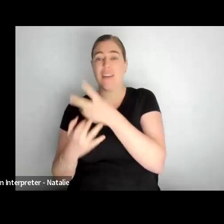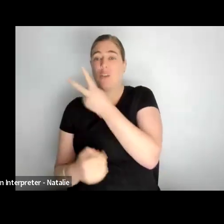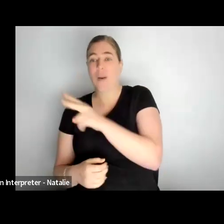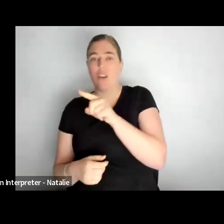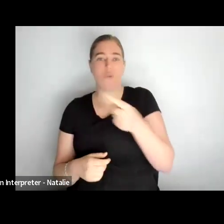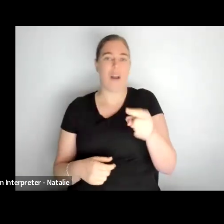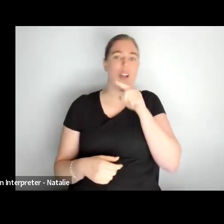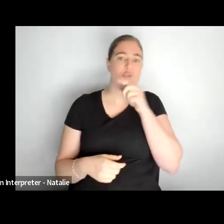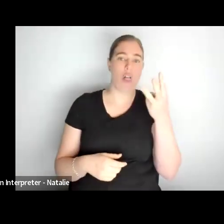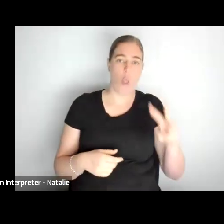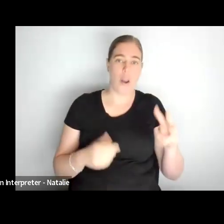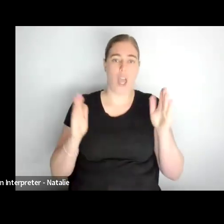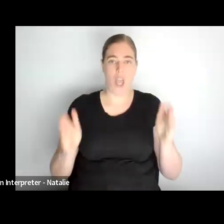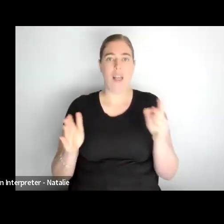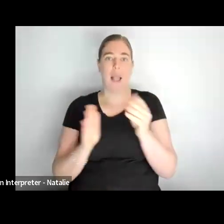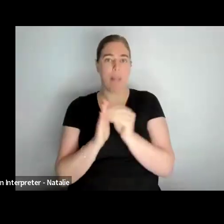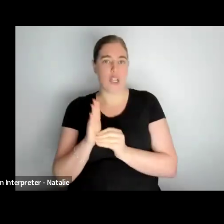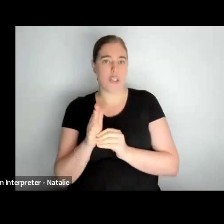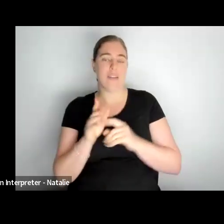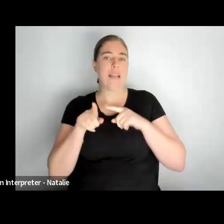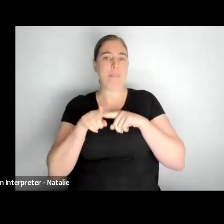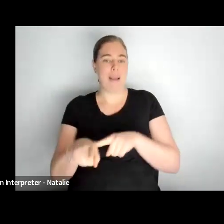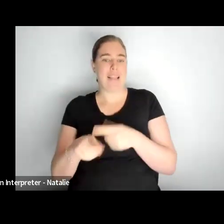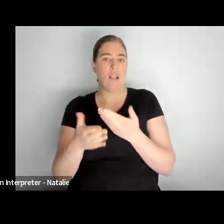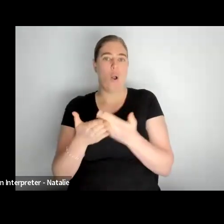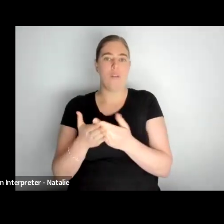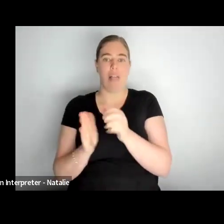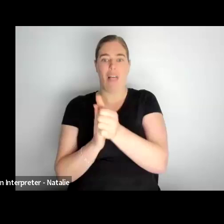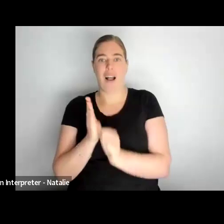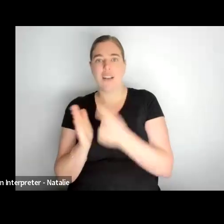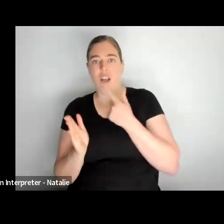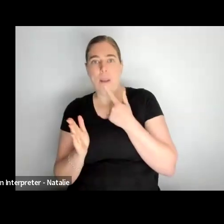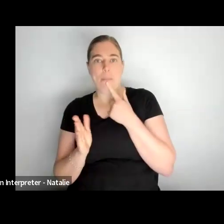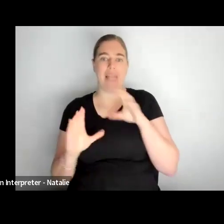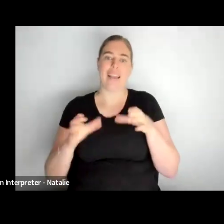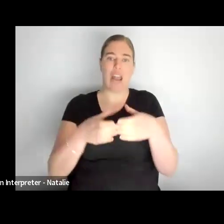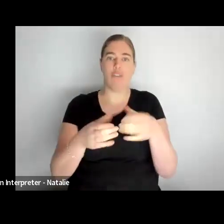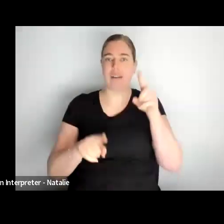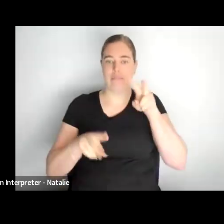applications, and that is dependent on the arts practice in the category that is being assessed.